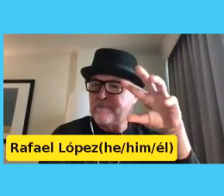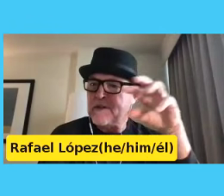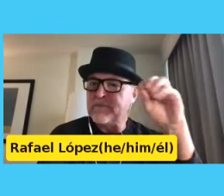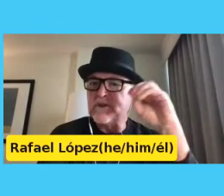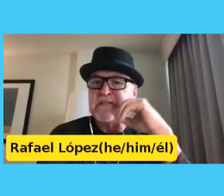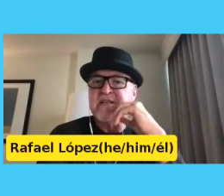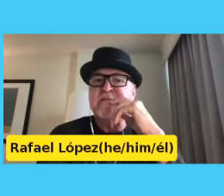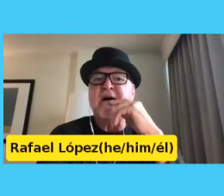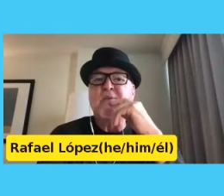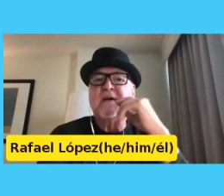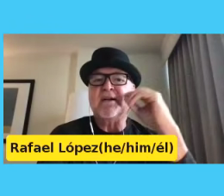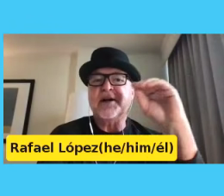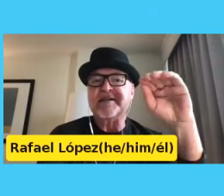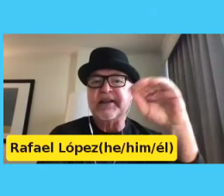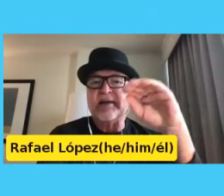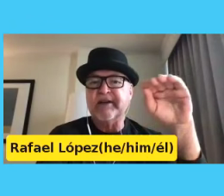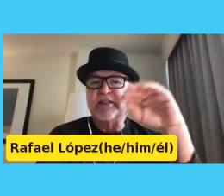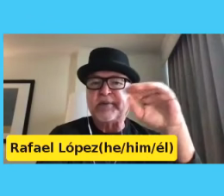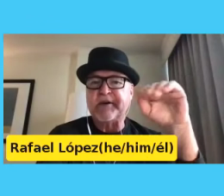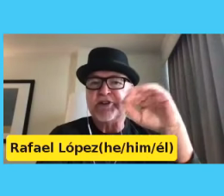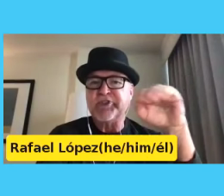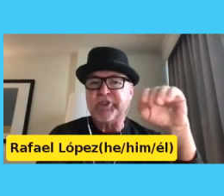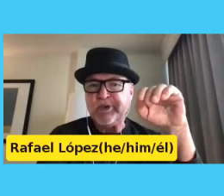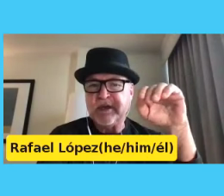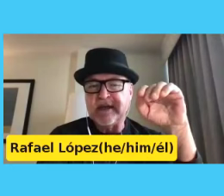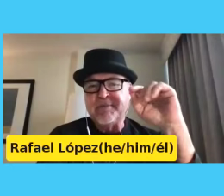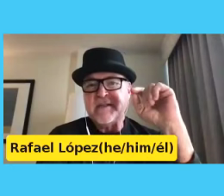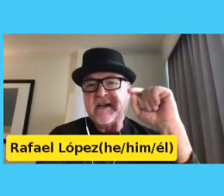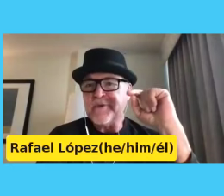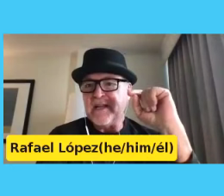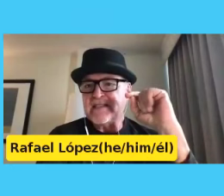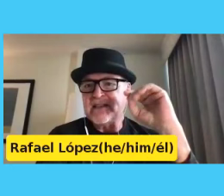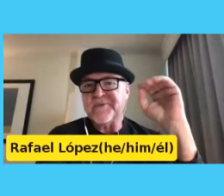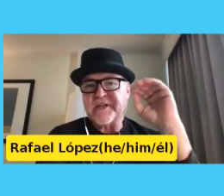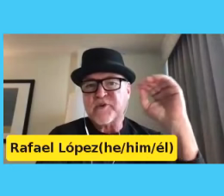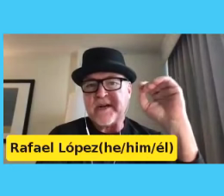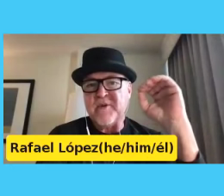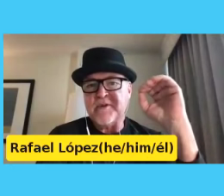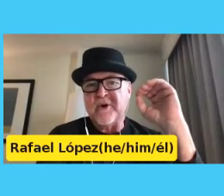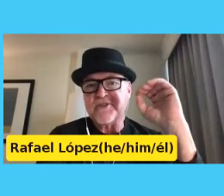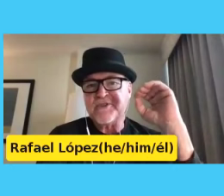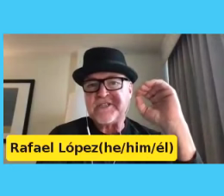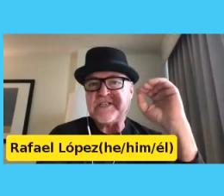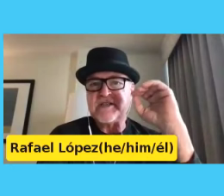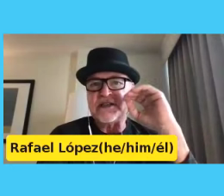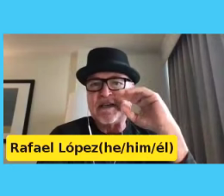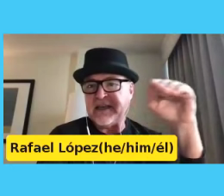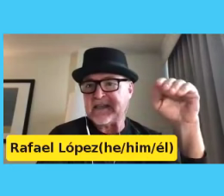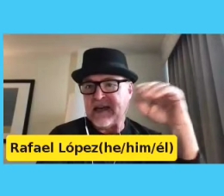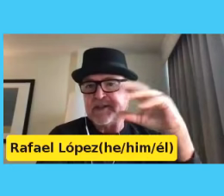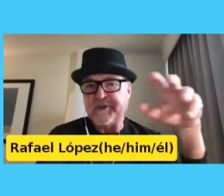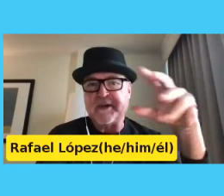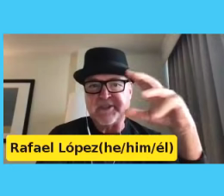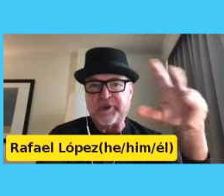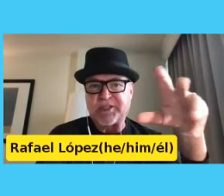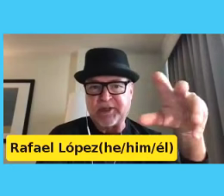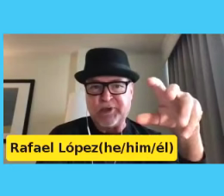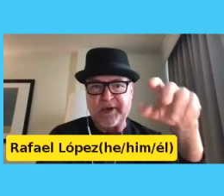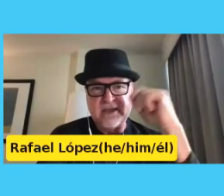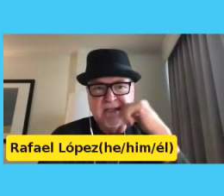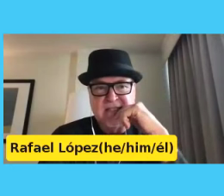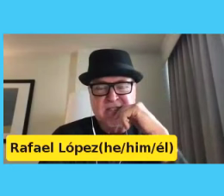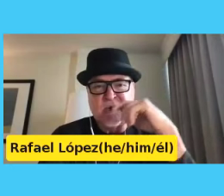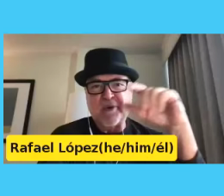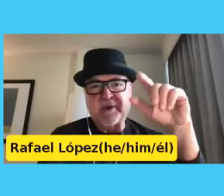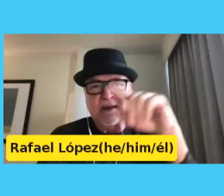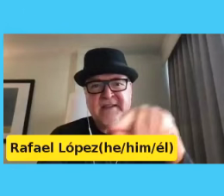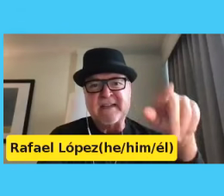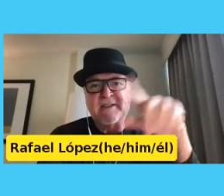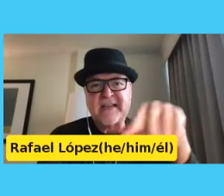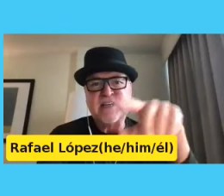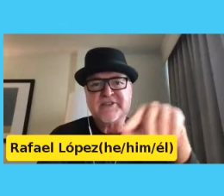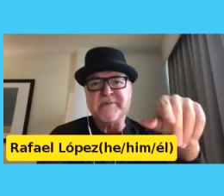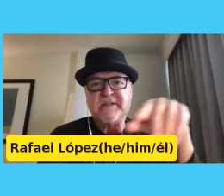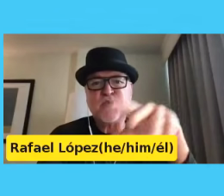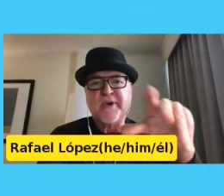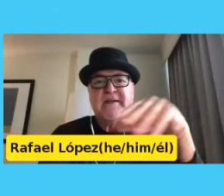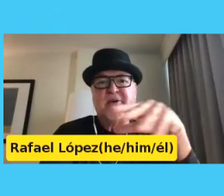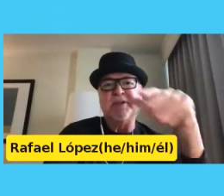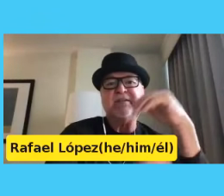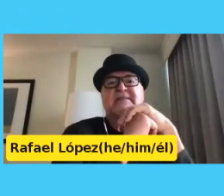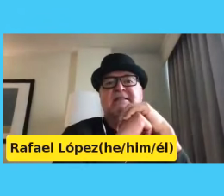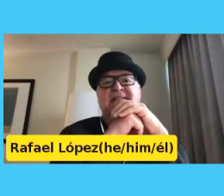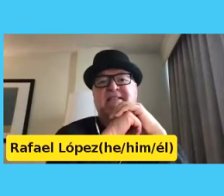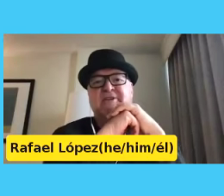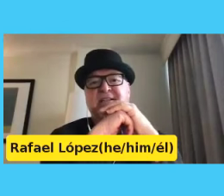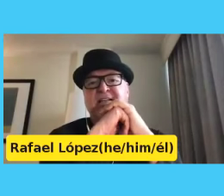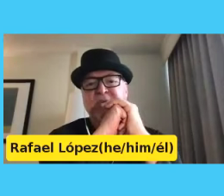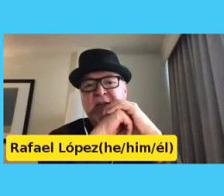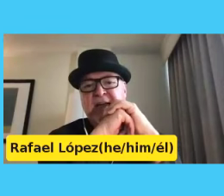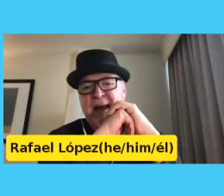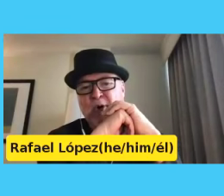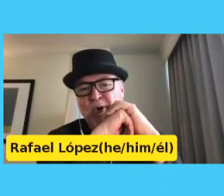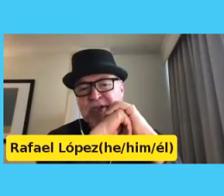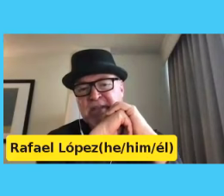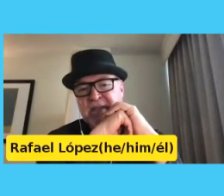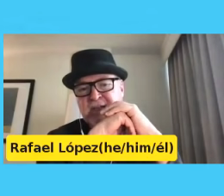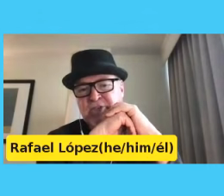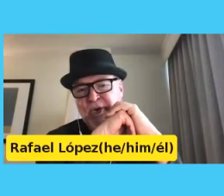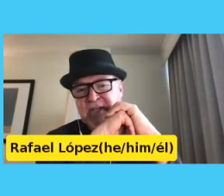when it snaps it leaves that chalk mark into the wall. And that's what's going to see many the following picture. Next.. Here you see you can see barely see those virtual and horizontal lines, those are the snap lines. You can see me using that cord when I'm creating the